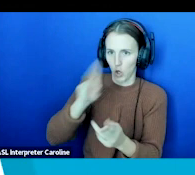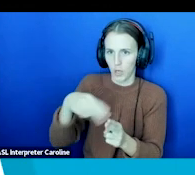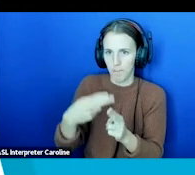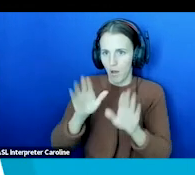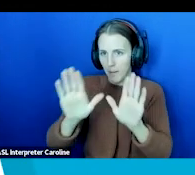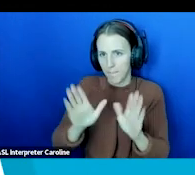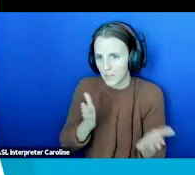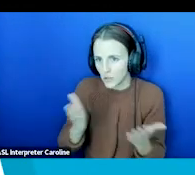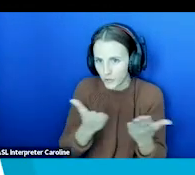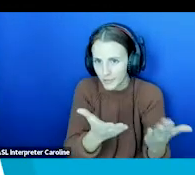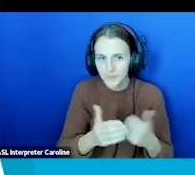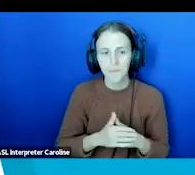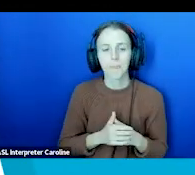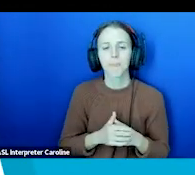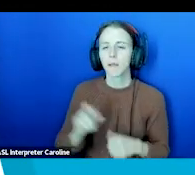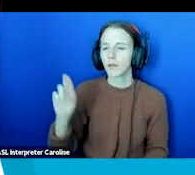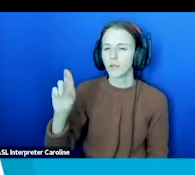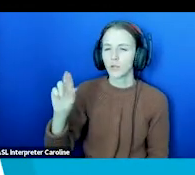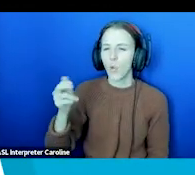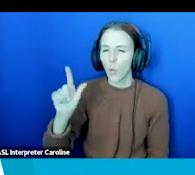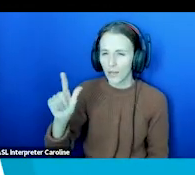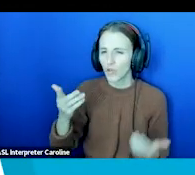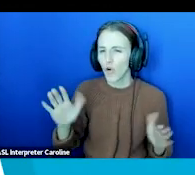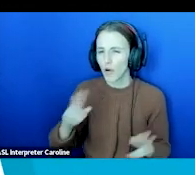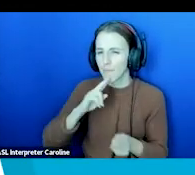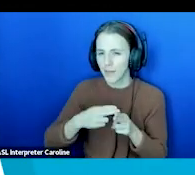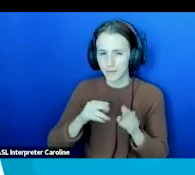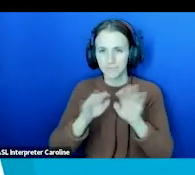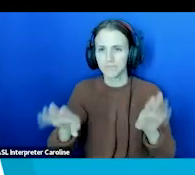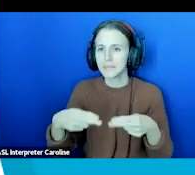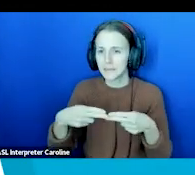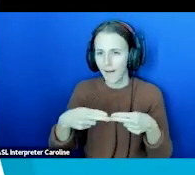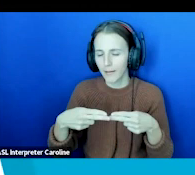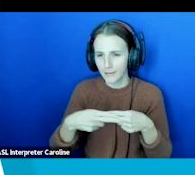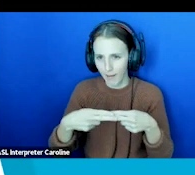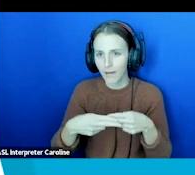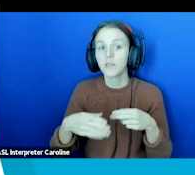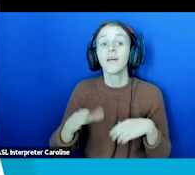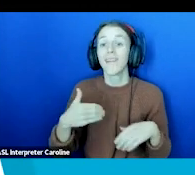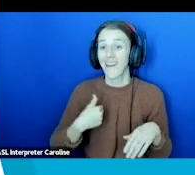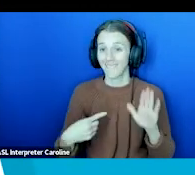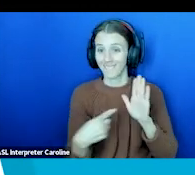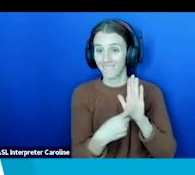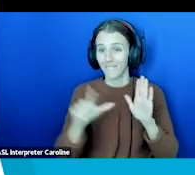AND SO IT IS HELPFUL TO KNOW WE CAN CONNECT FOLKS TO DRS. IN THE